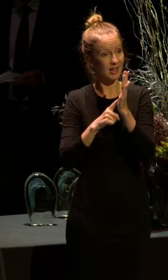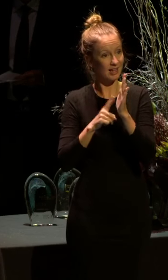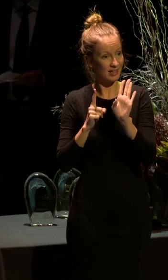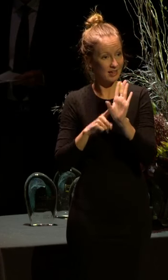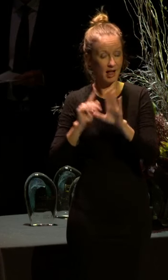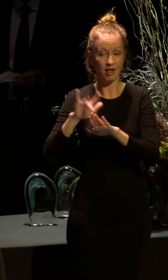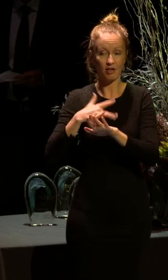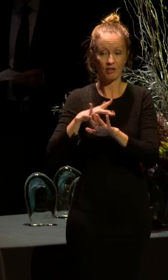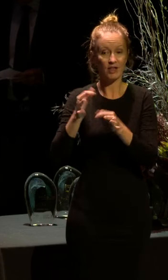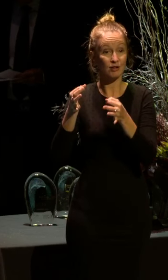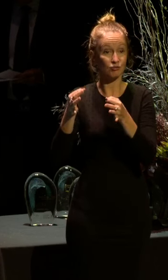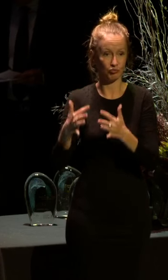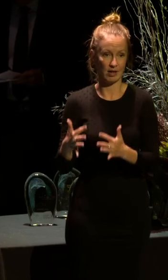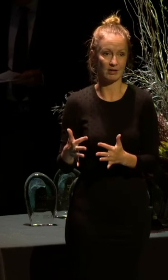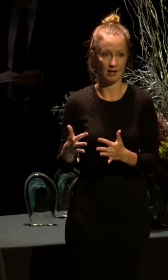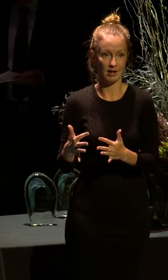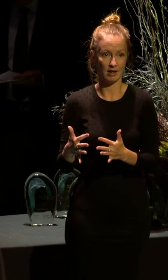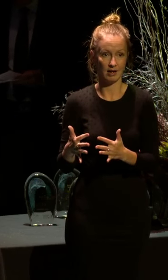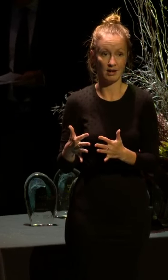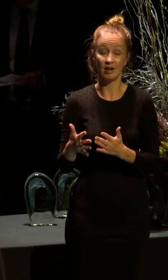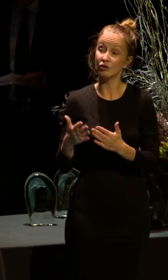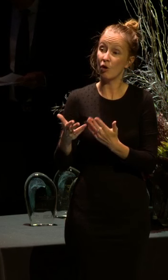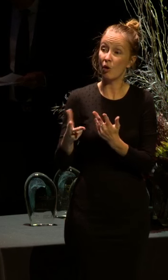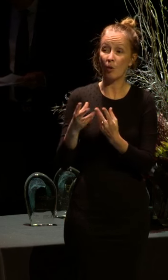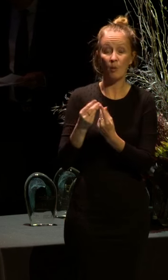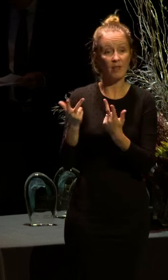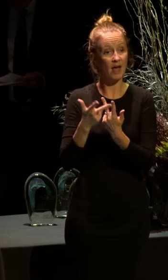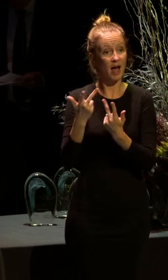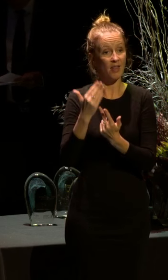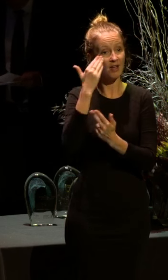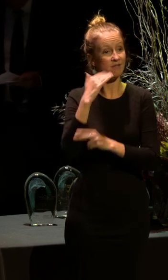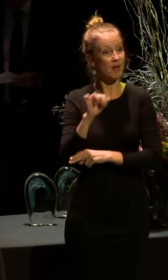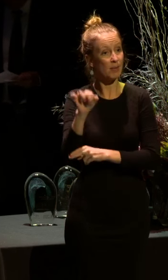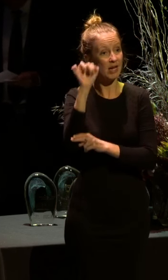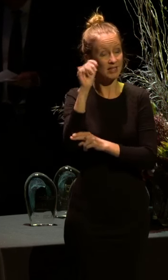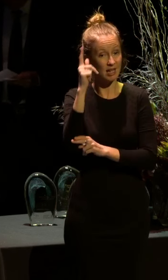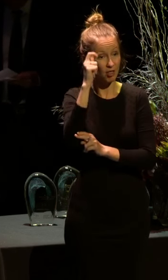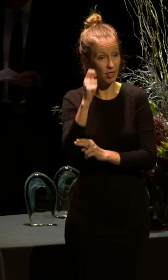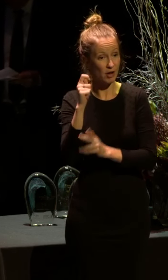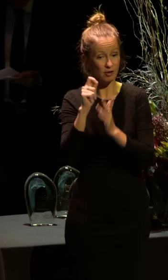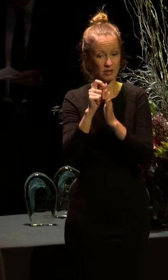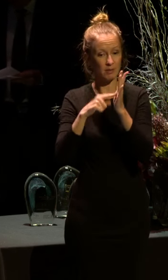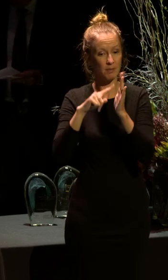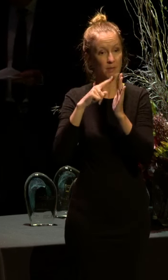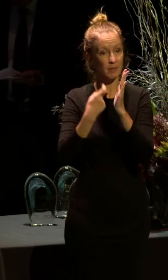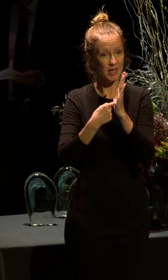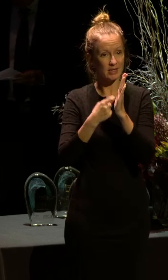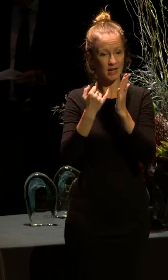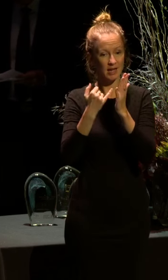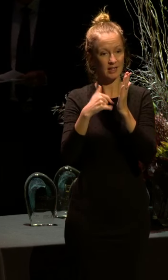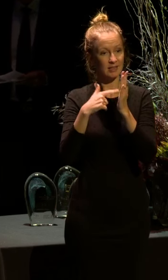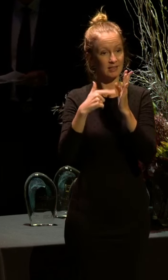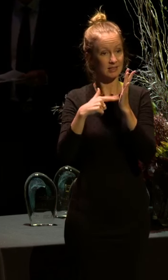who, along with feminist theorist Dr Peter Tate, changed the face of contemporary physical circus